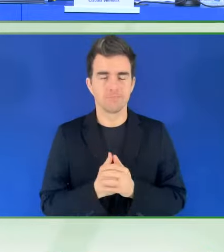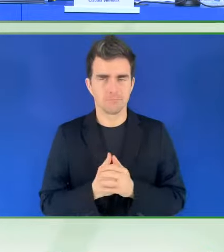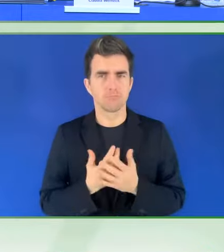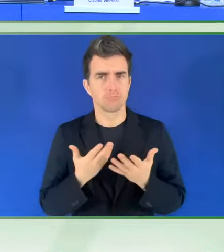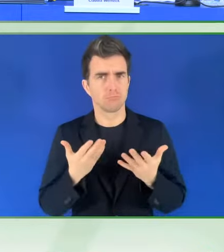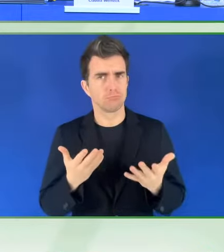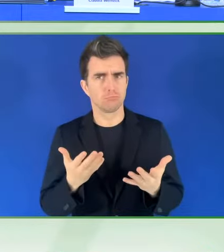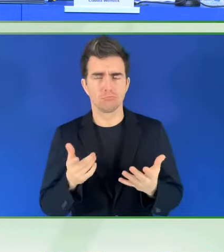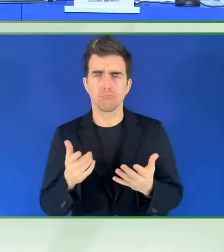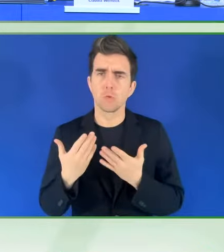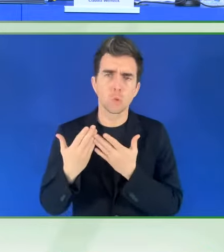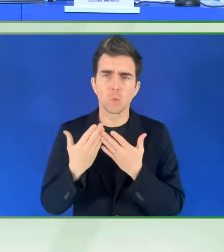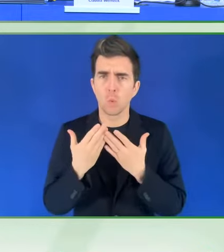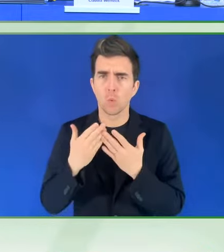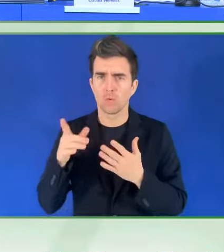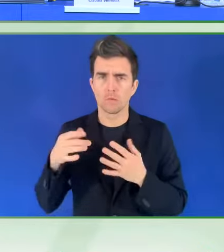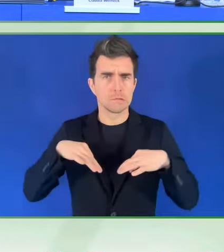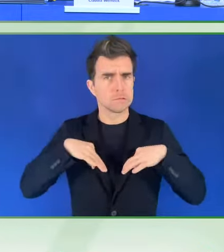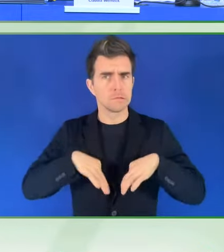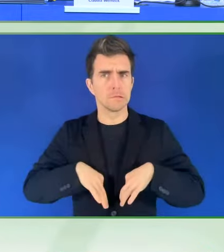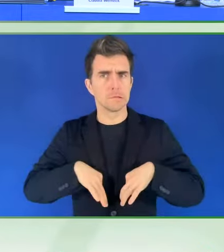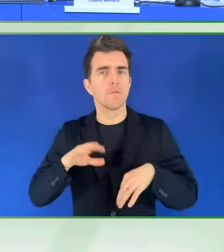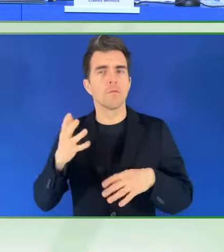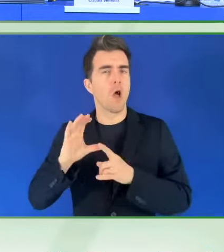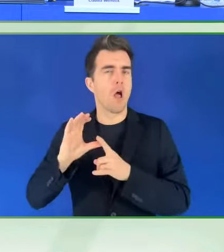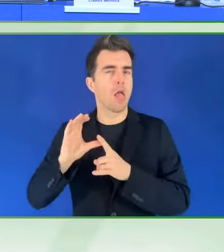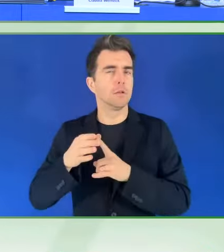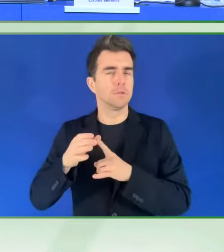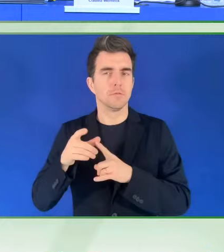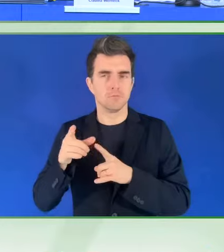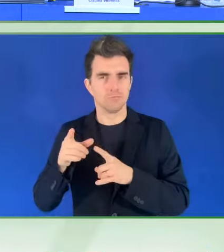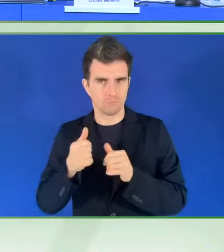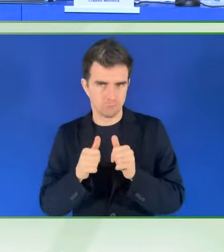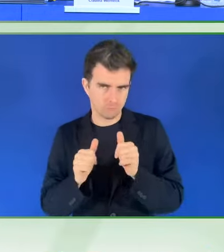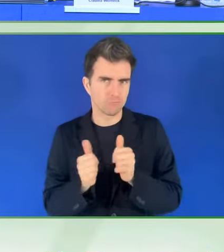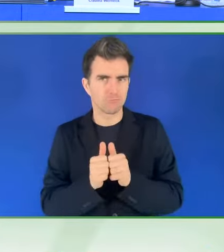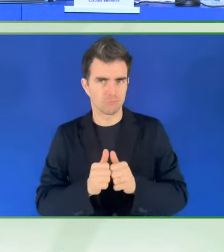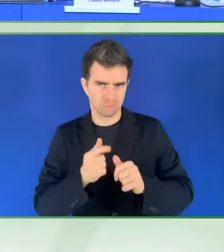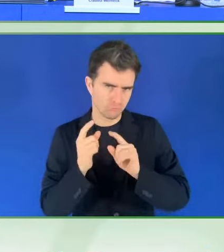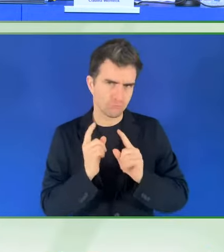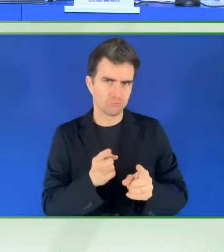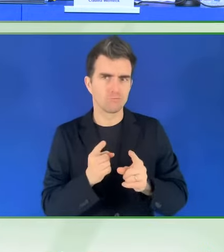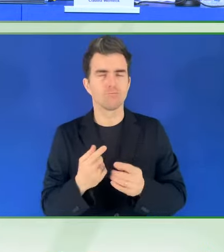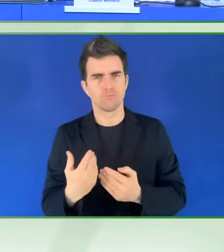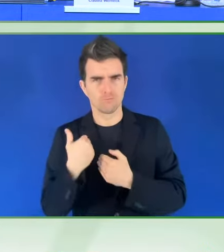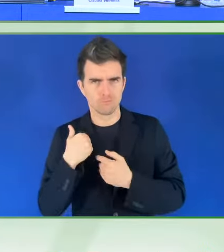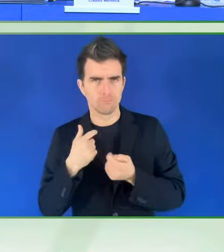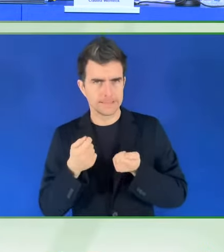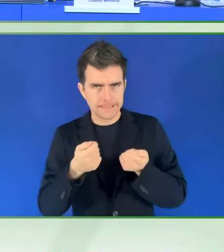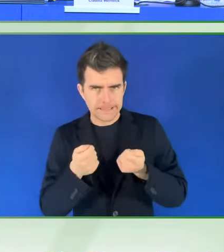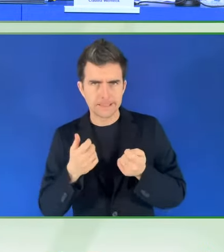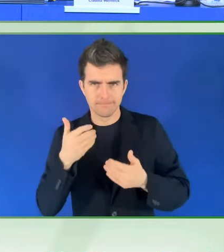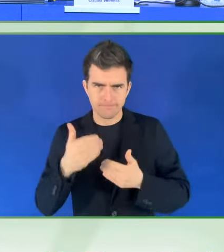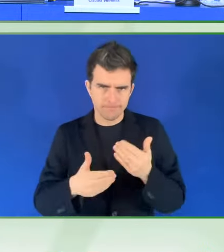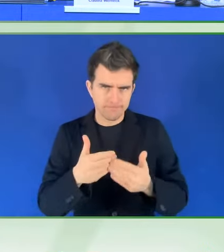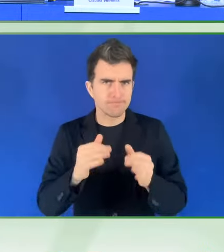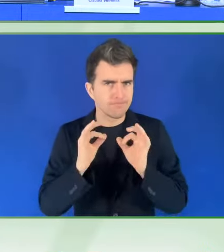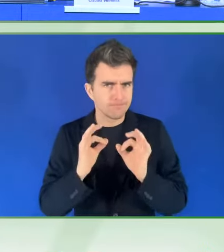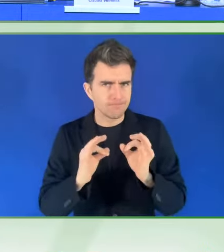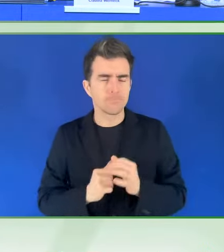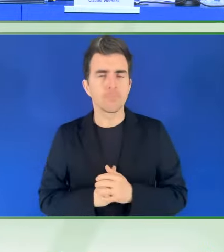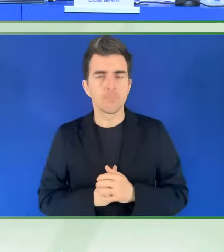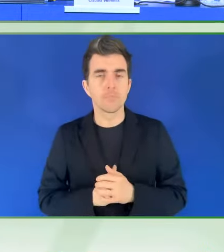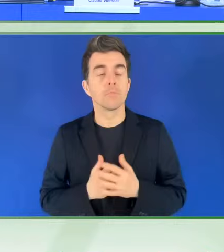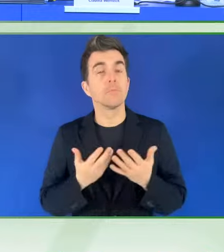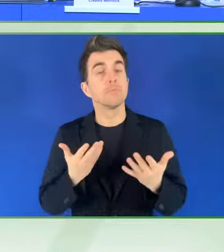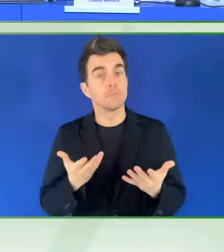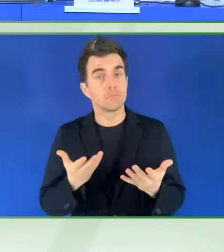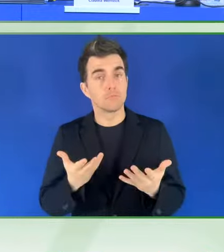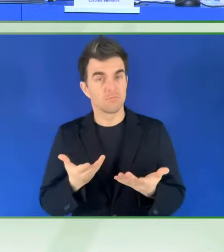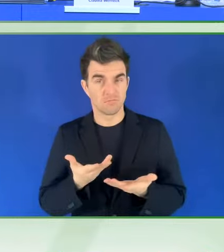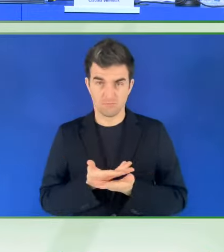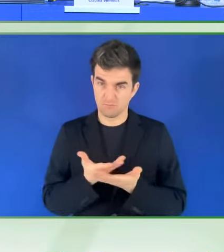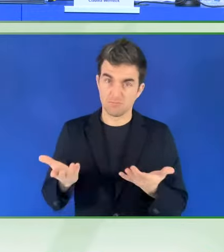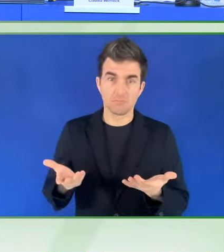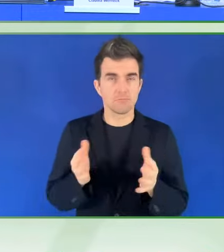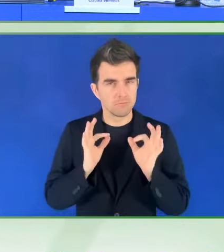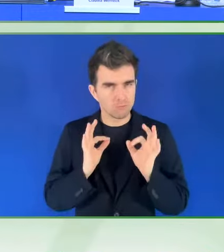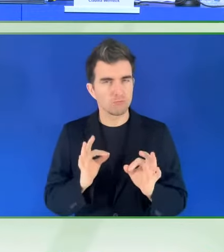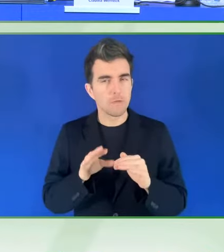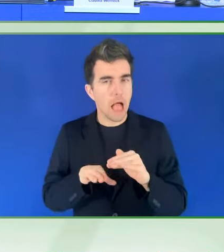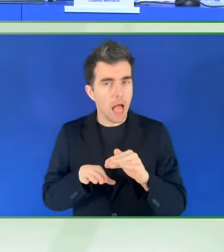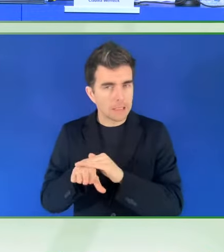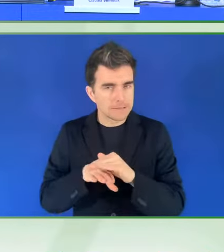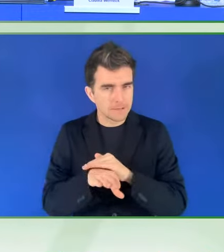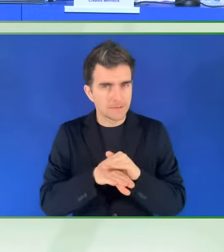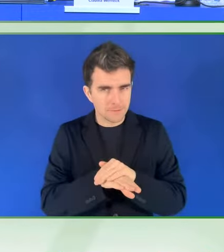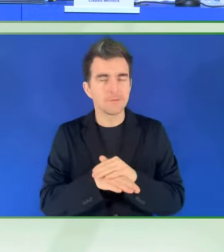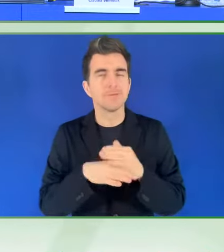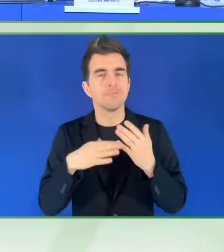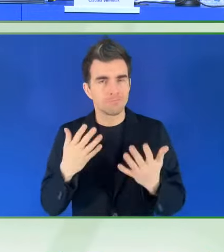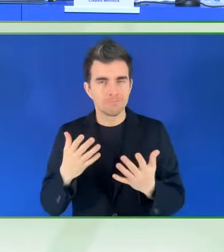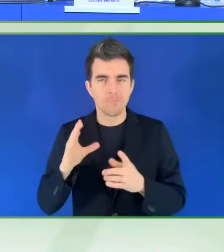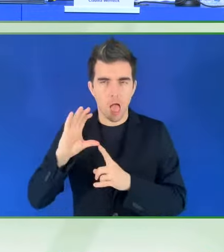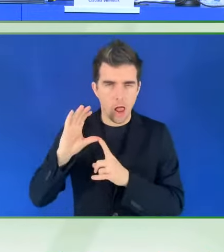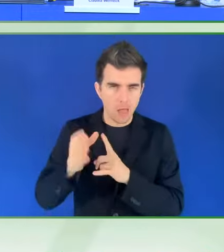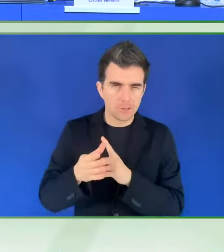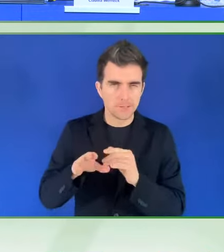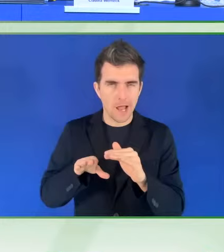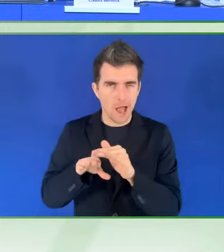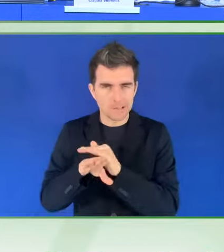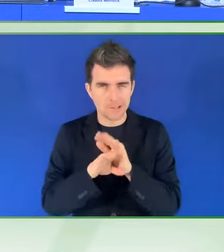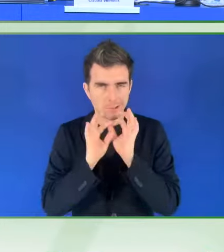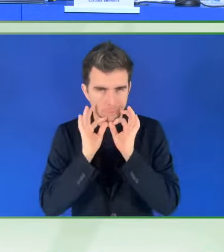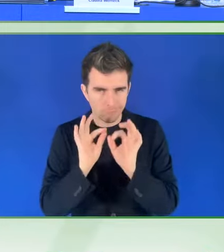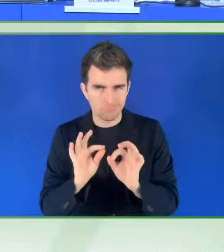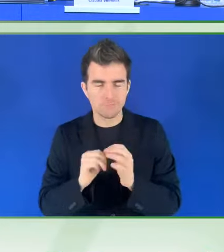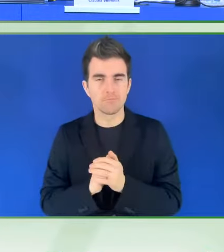They learn not only music skills, but all of the vocabulary in Sinai which, and also